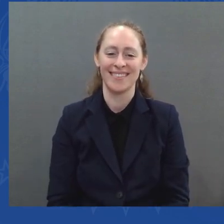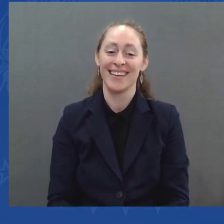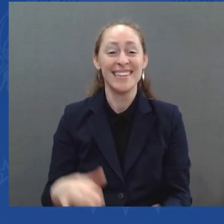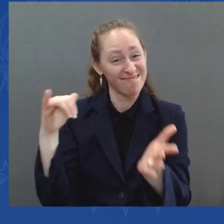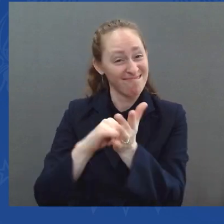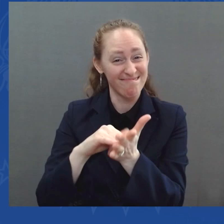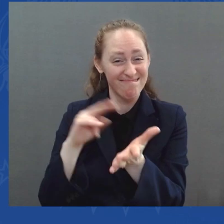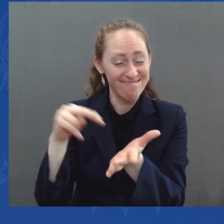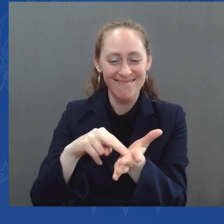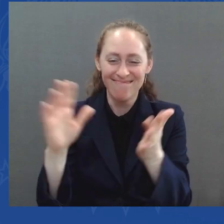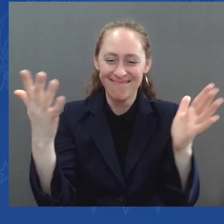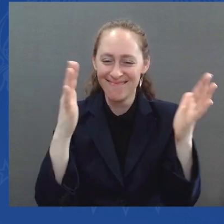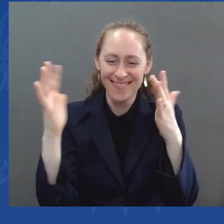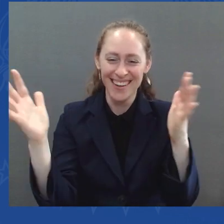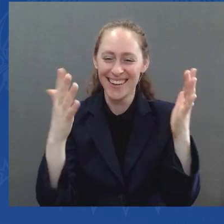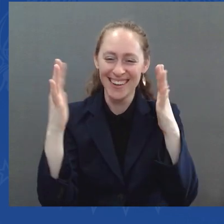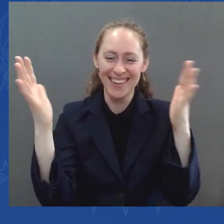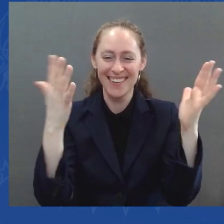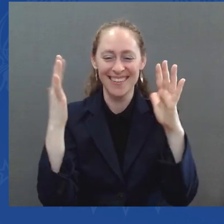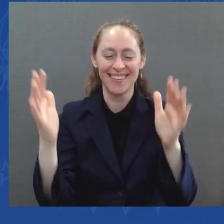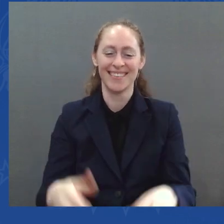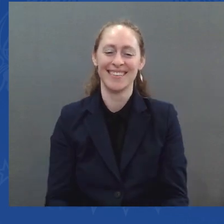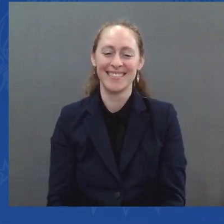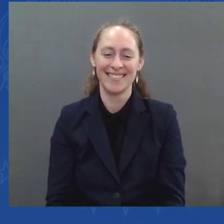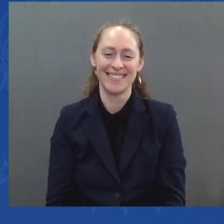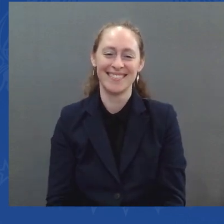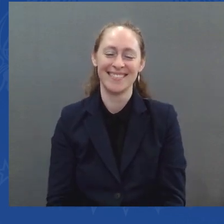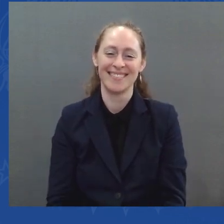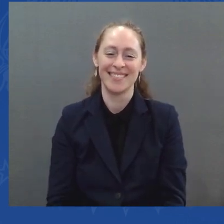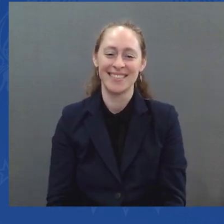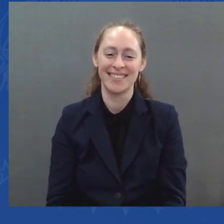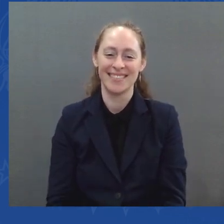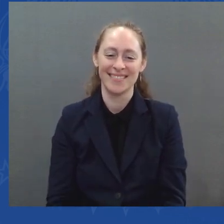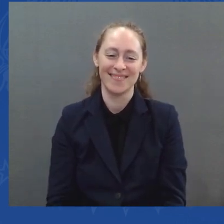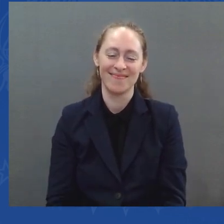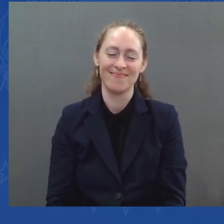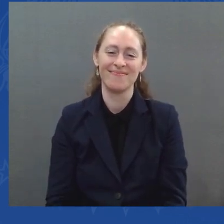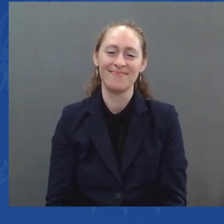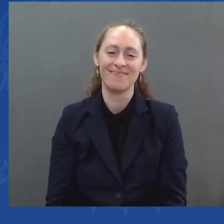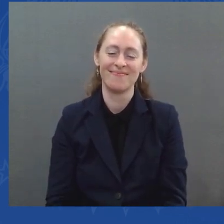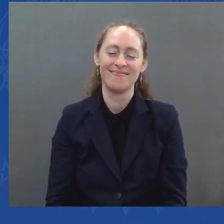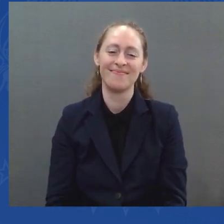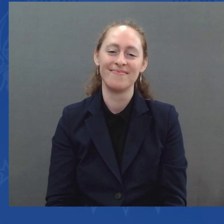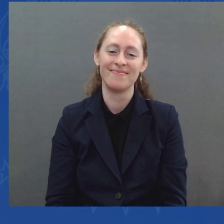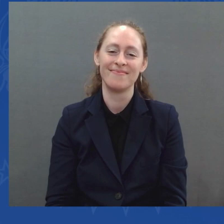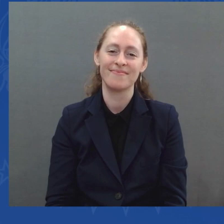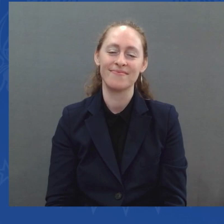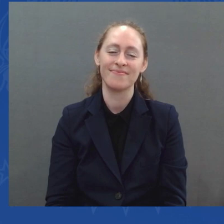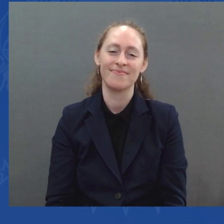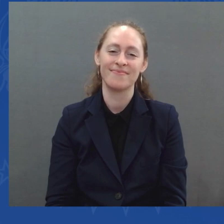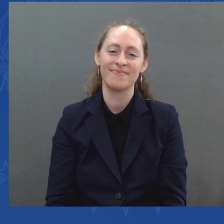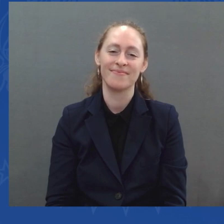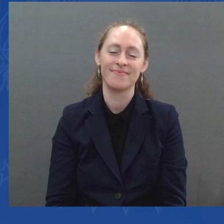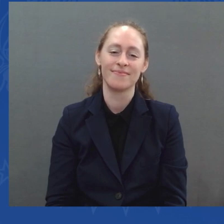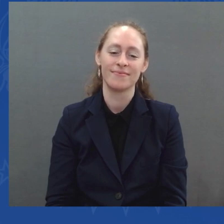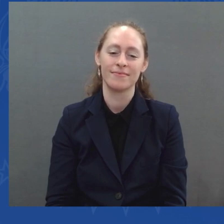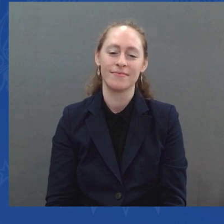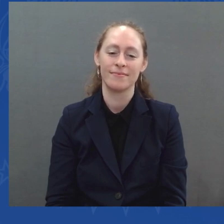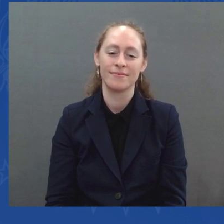Thank you, thank you, thank you.